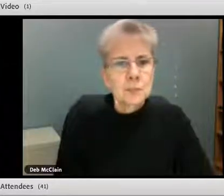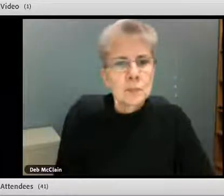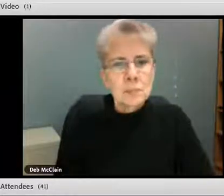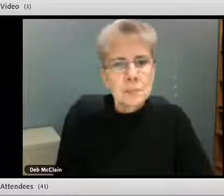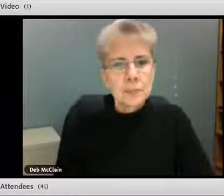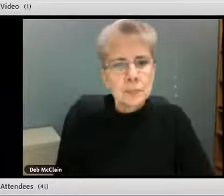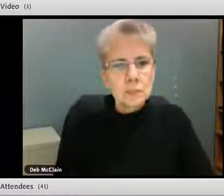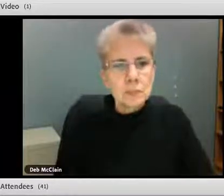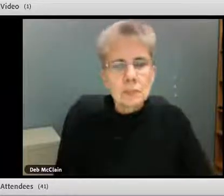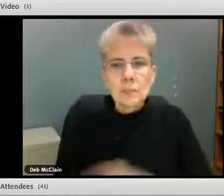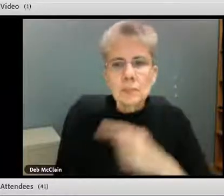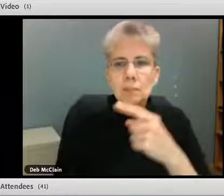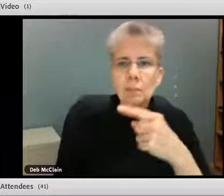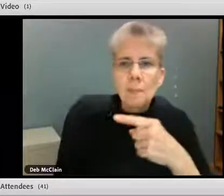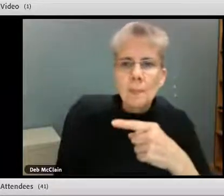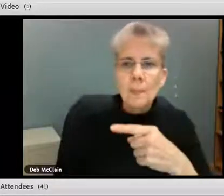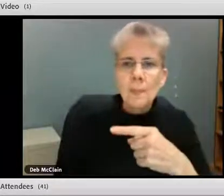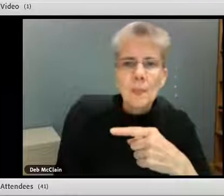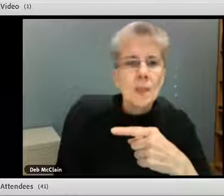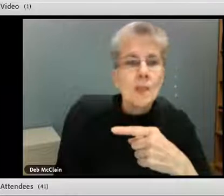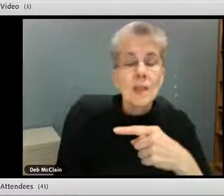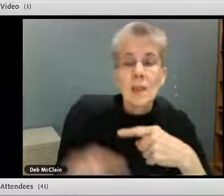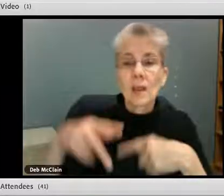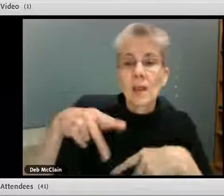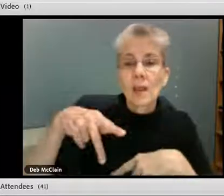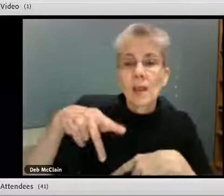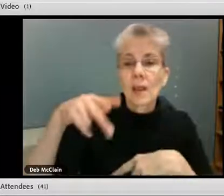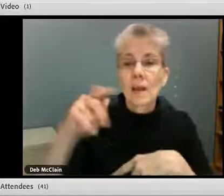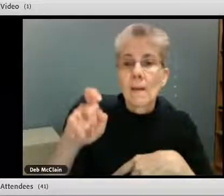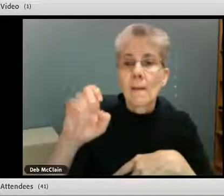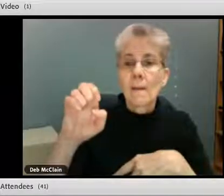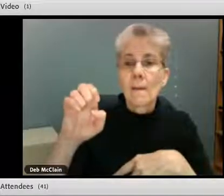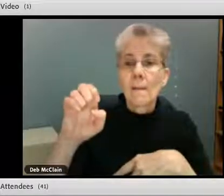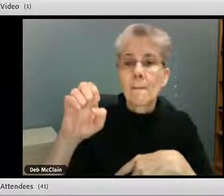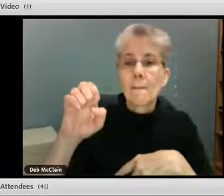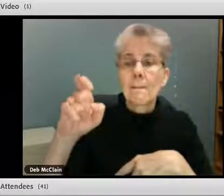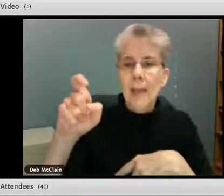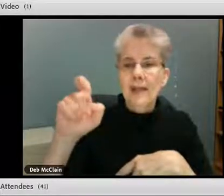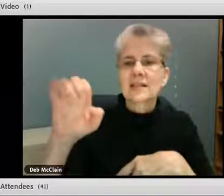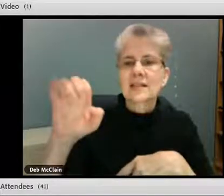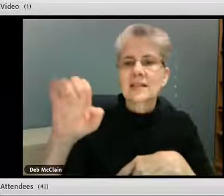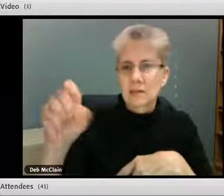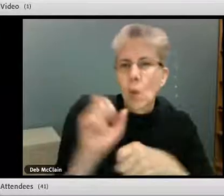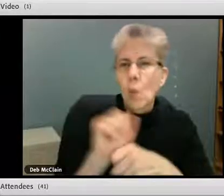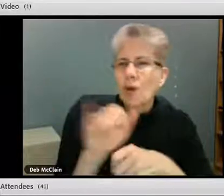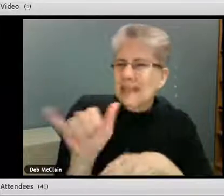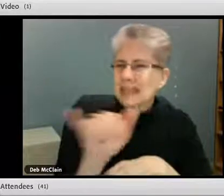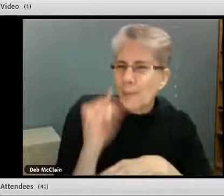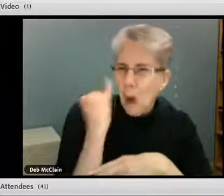The next one is Pexels, and it works very similar to these. We're gonna not worry too much about the search sort of capability